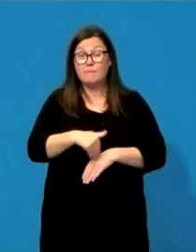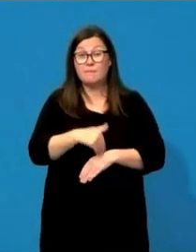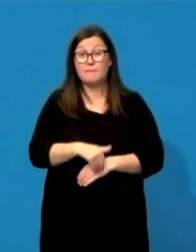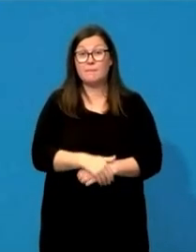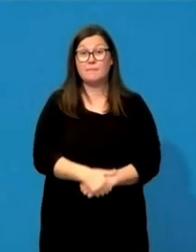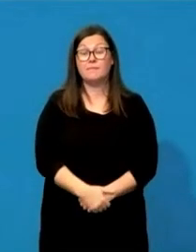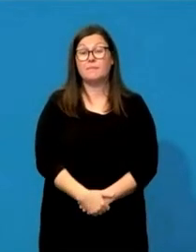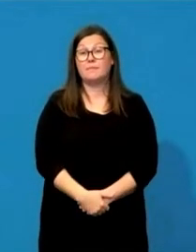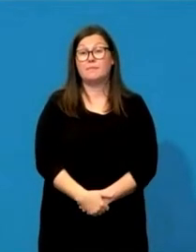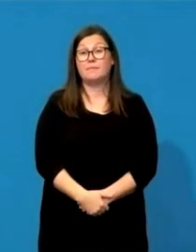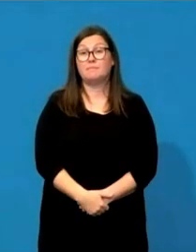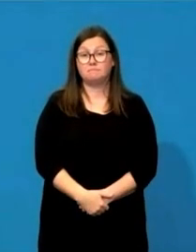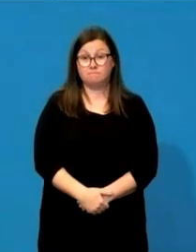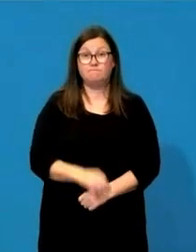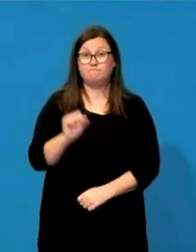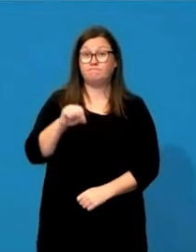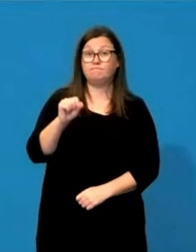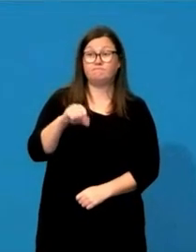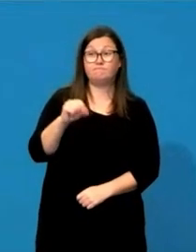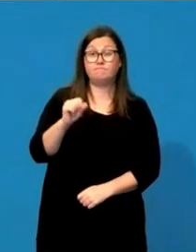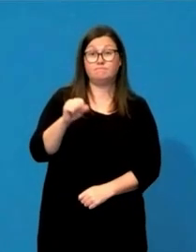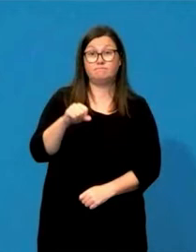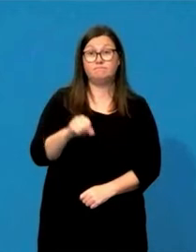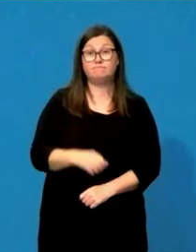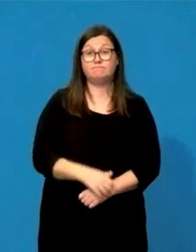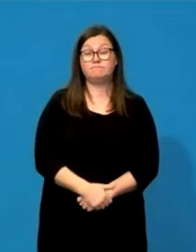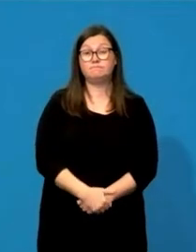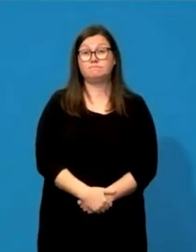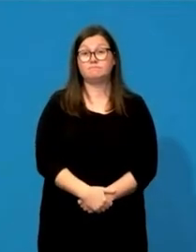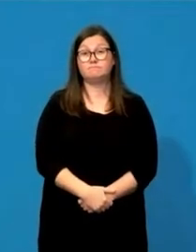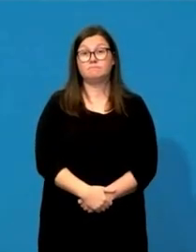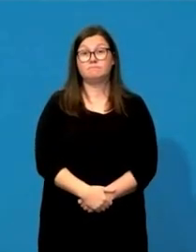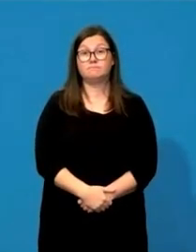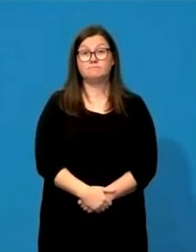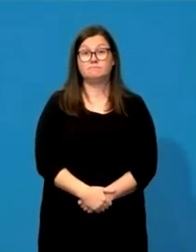And what would you like to say?